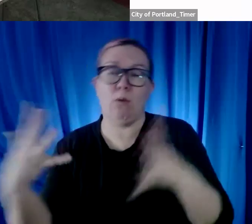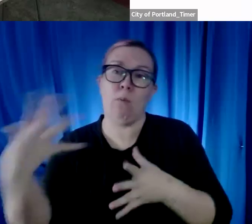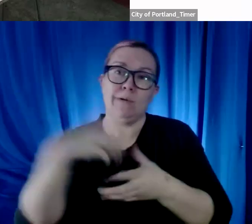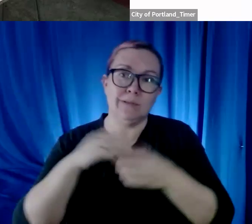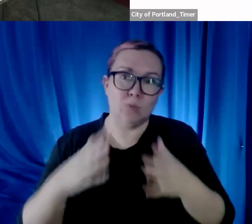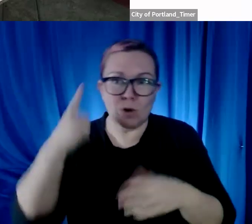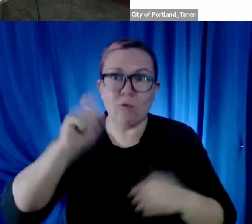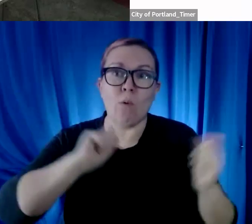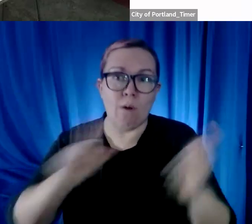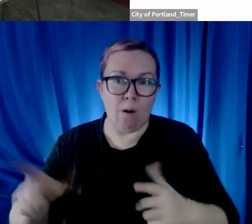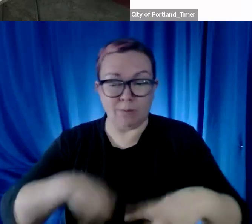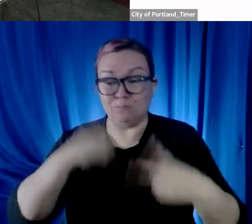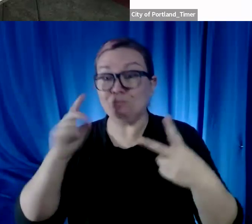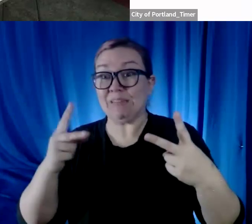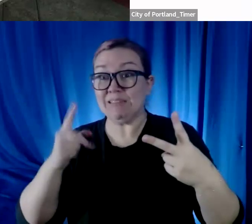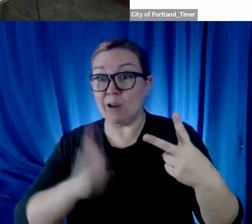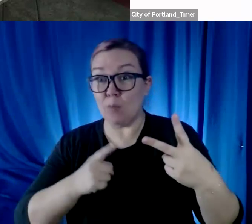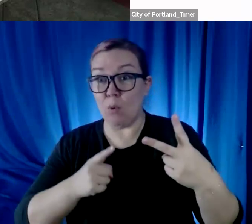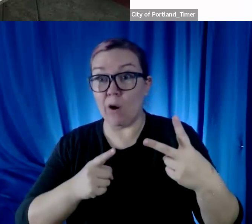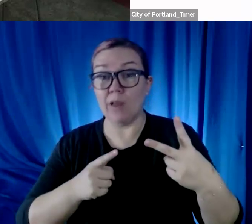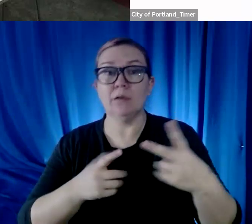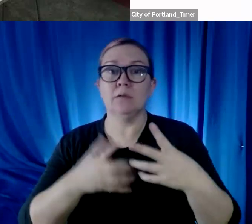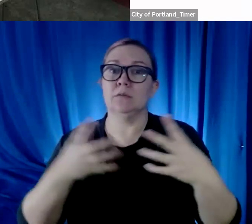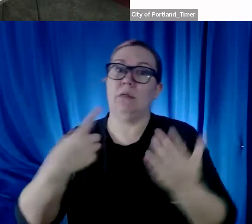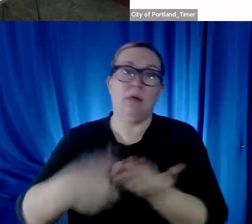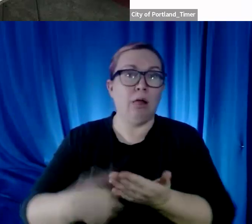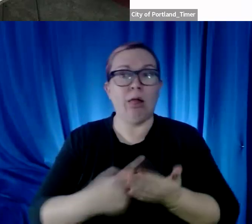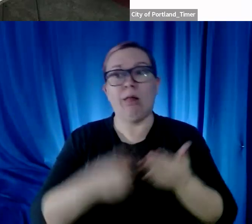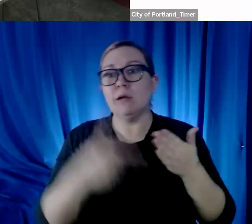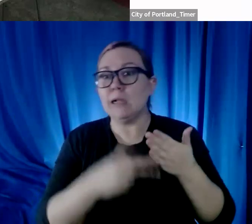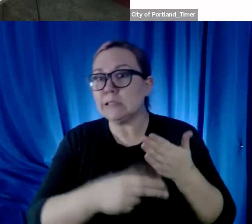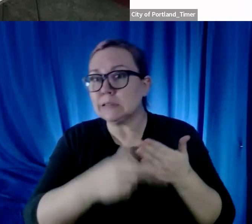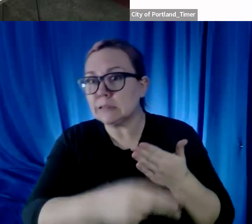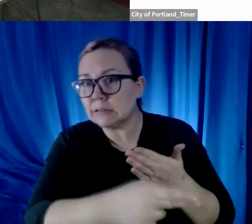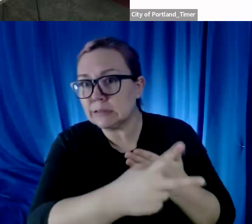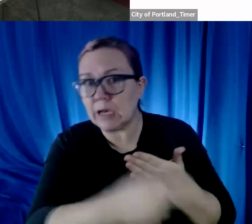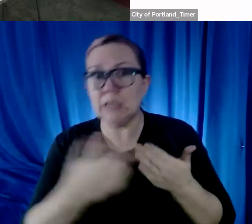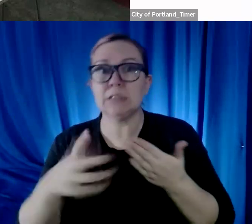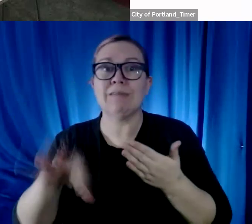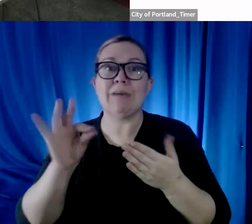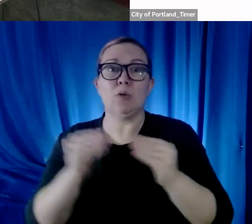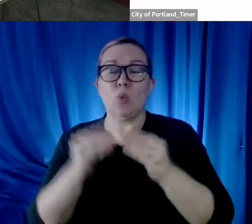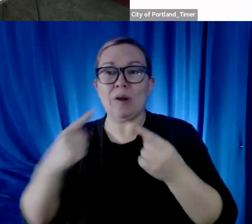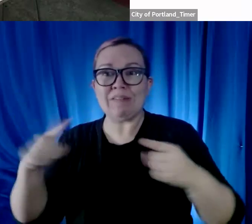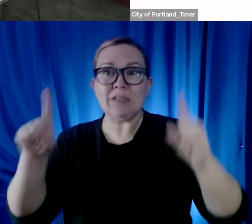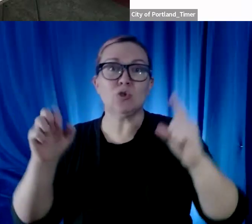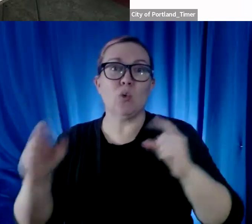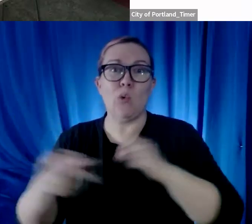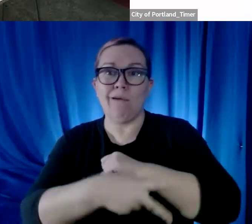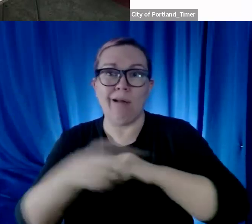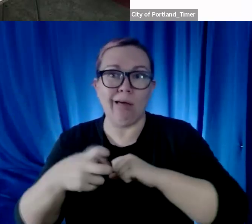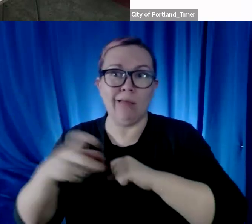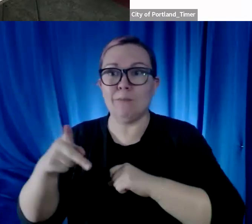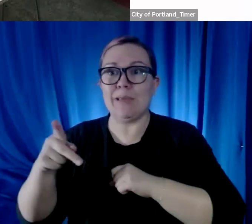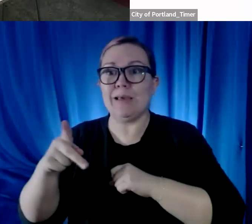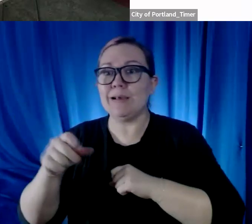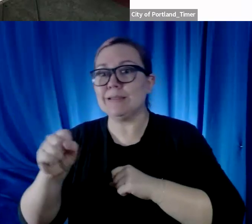Second point is there's all the talk is about cuts And finding efficiencies or rating the PSEF fund, which you heard yesterday.